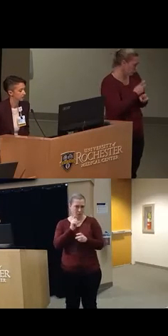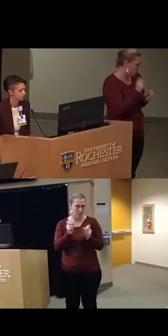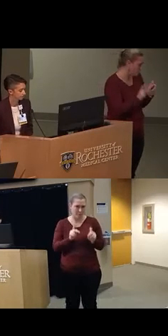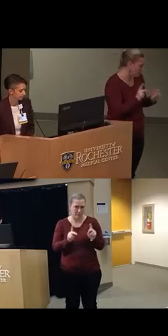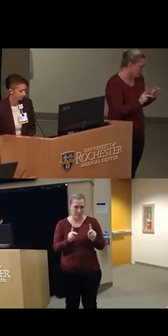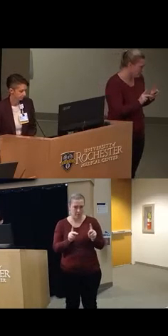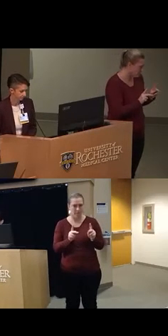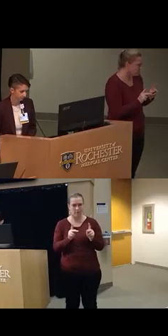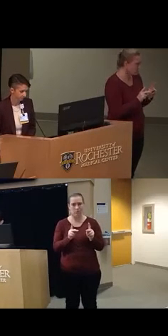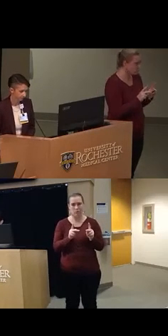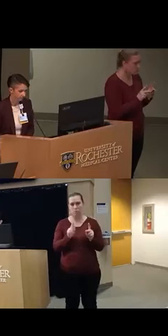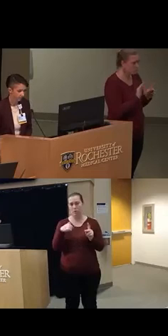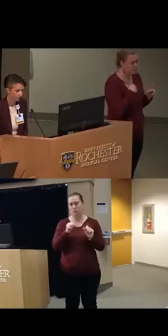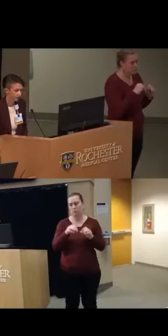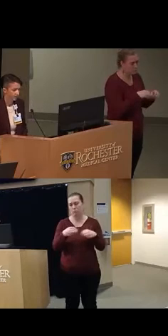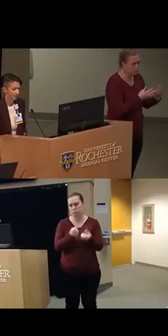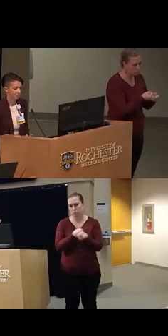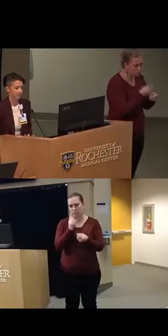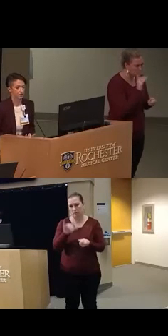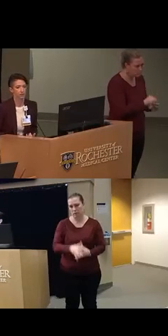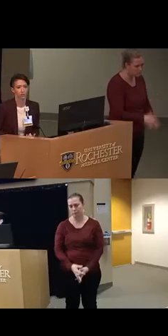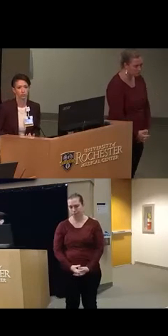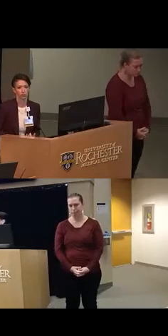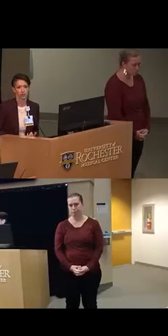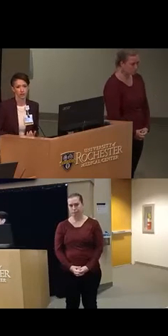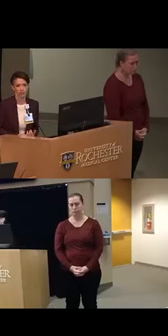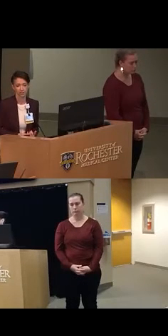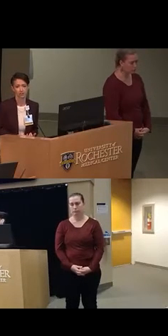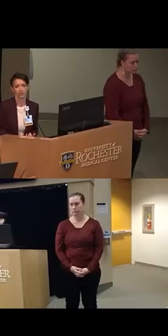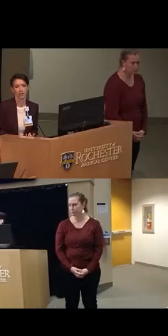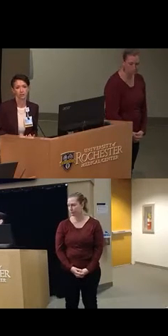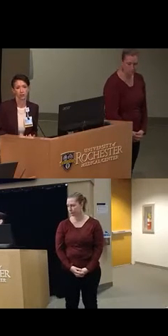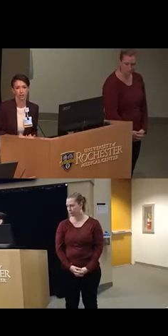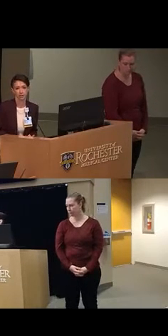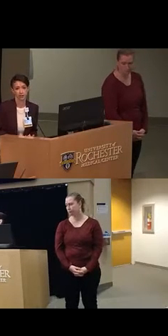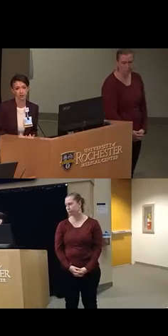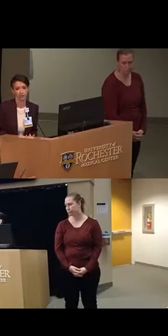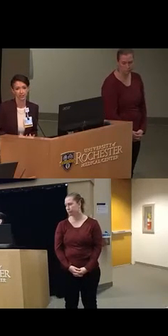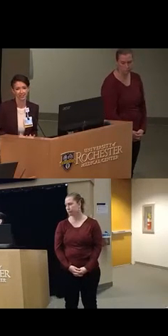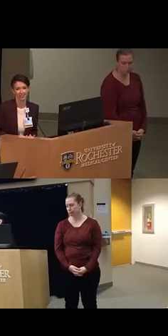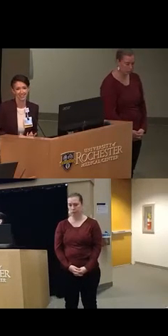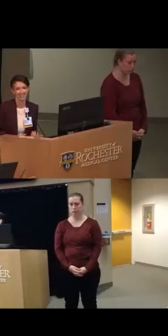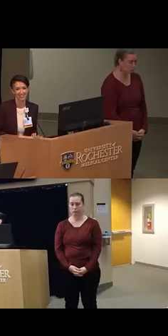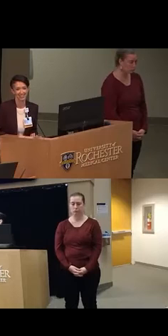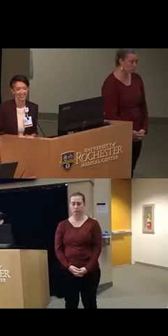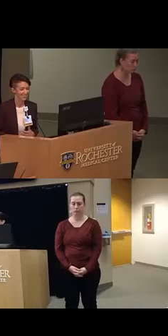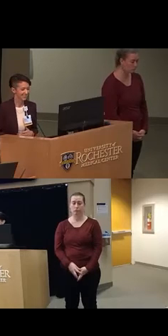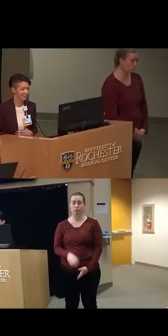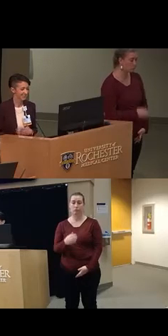understand I'm so encouraged to let you know that a trend we're seeing is an increase in